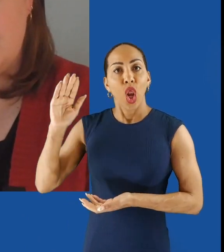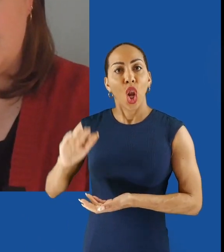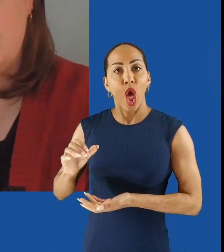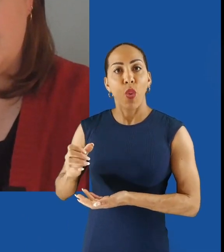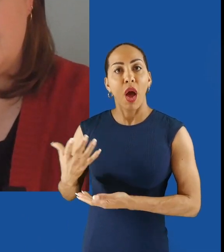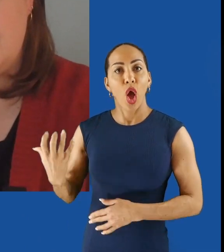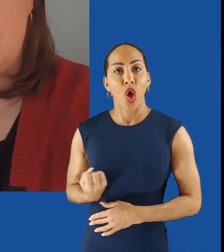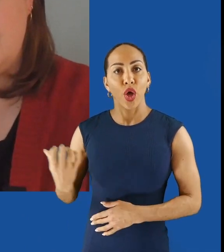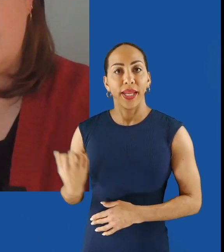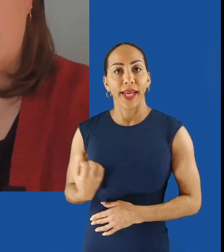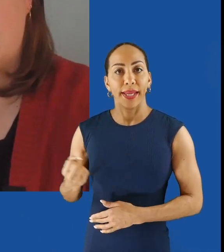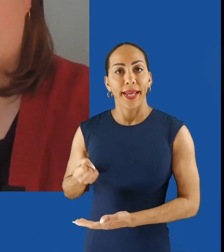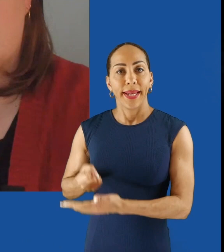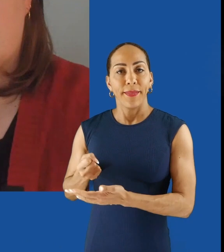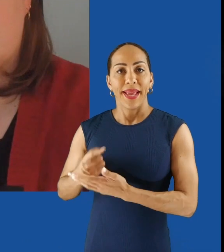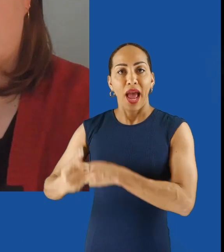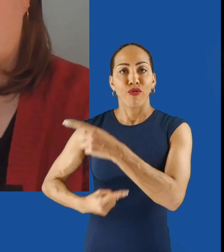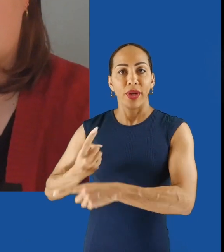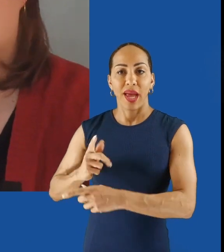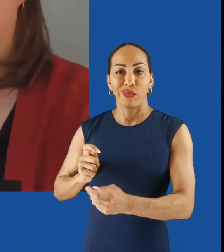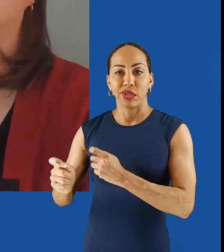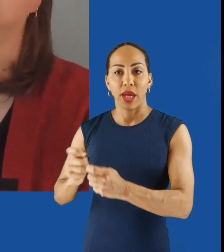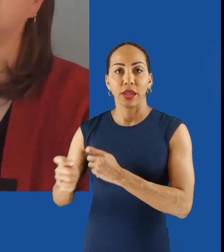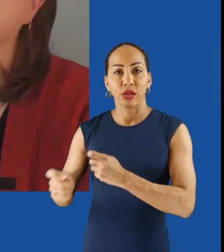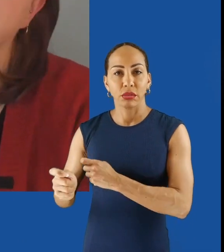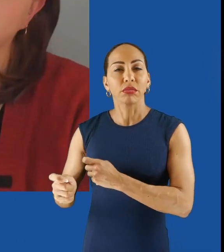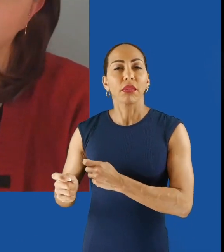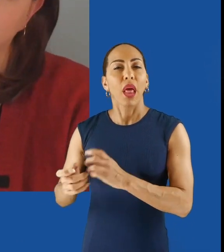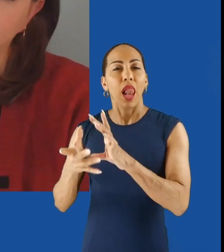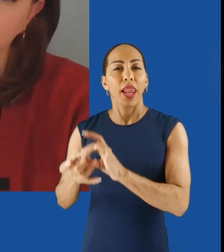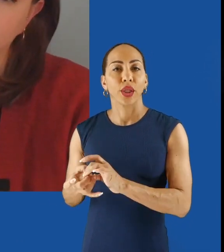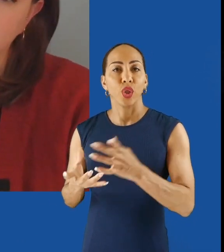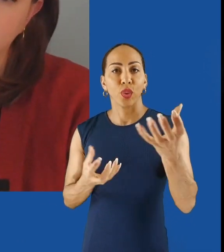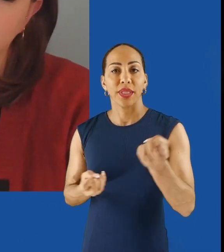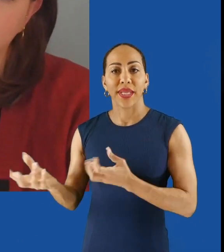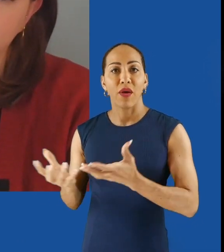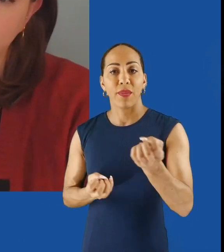The lower earning limit can change every year. As a reminder, this is the turnover amount that